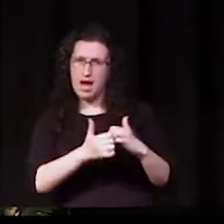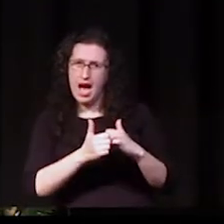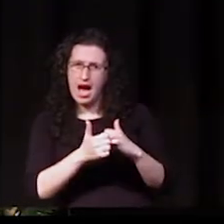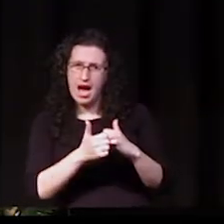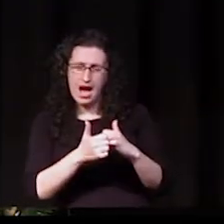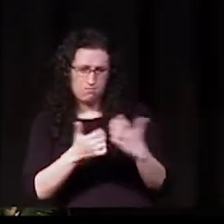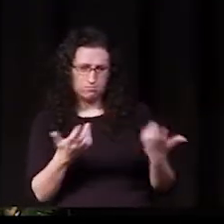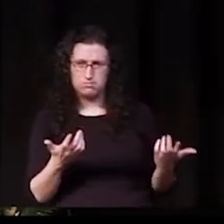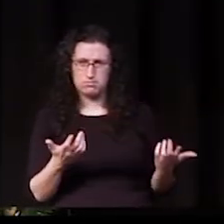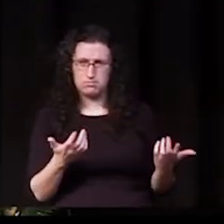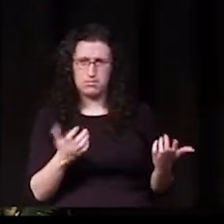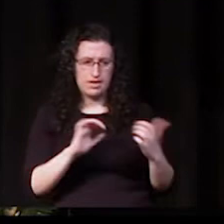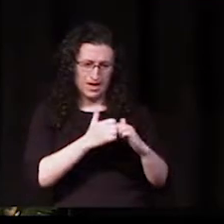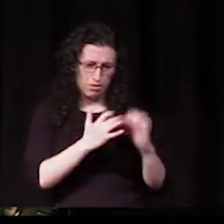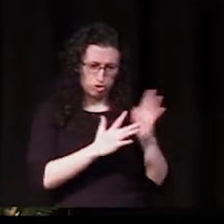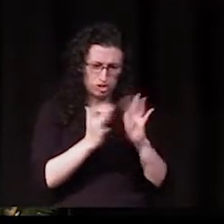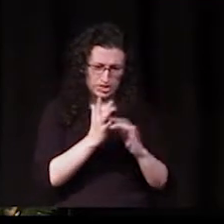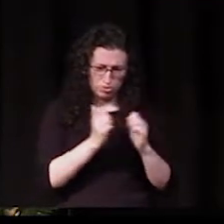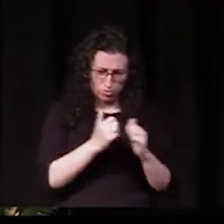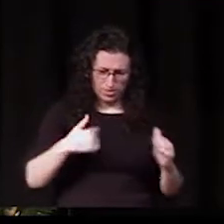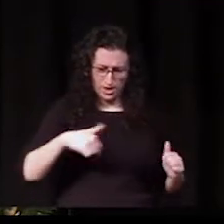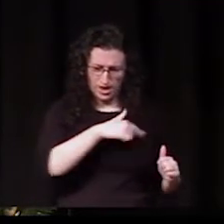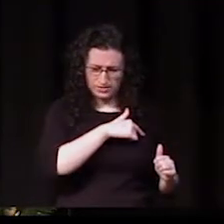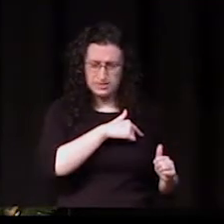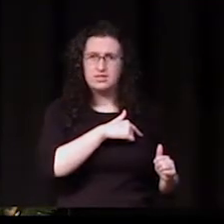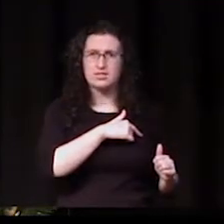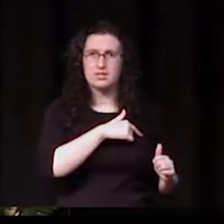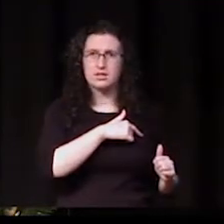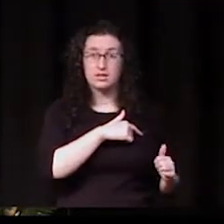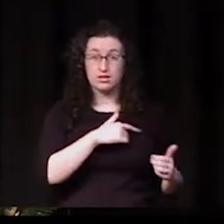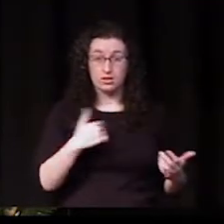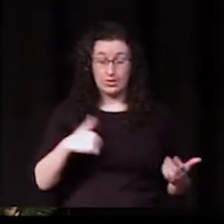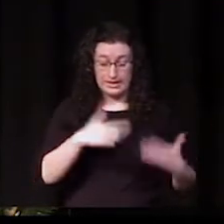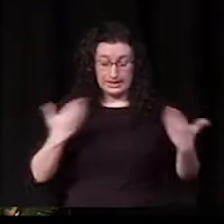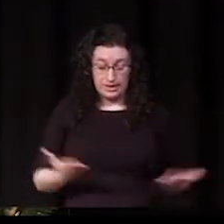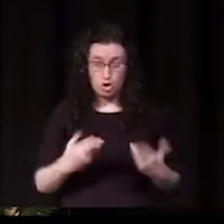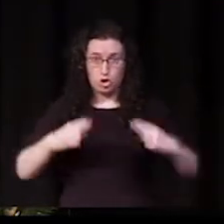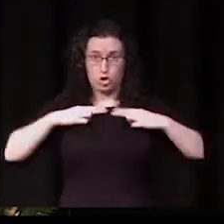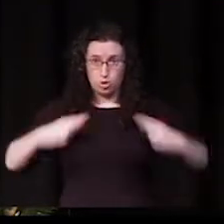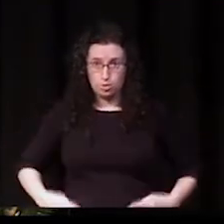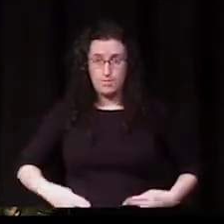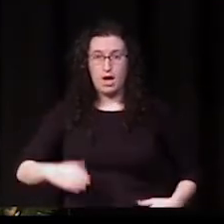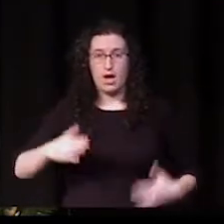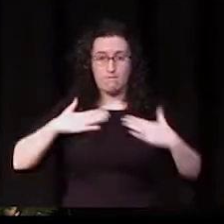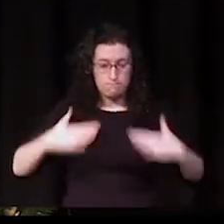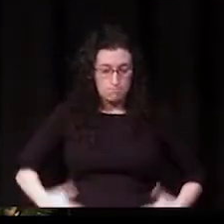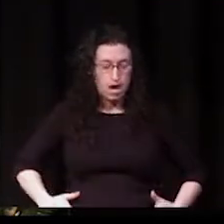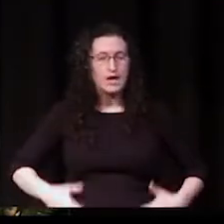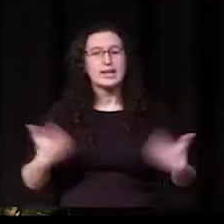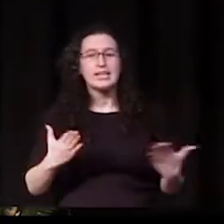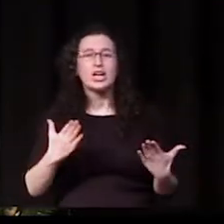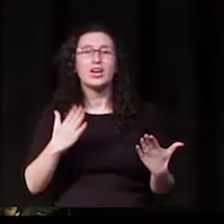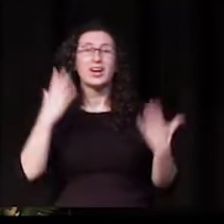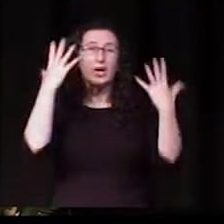How can Jesus be with us when we are stuck in our human form on this beautiful, broken planet,